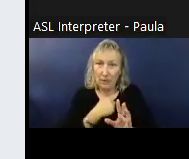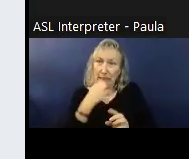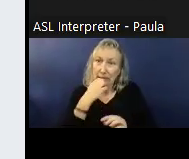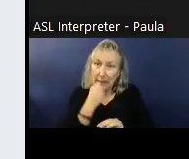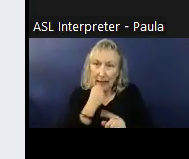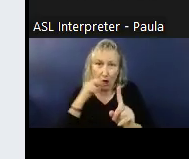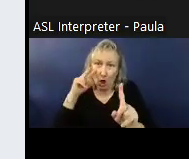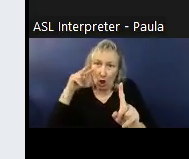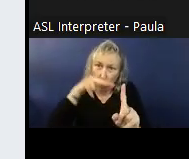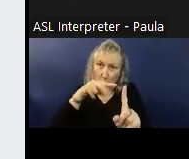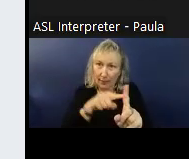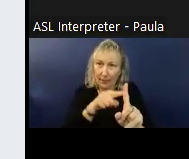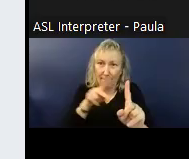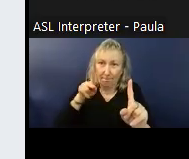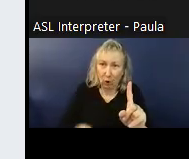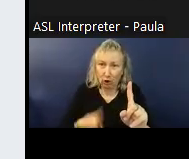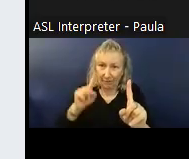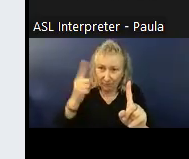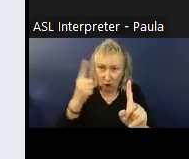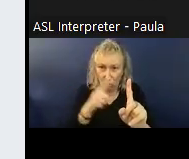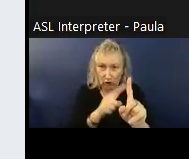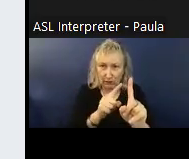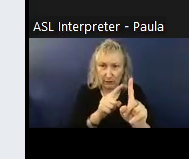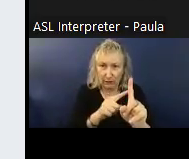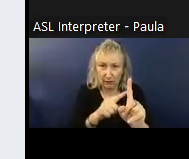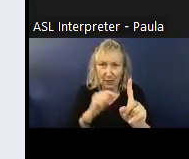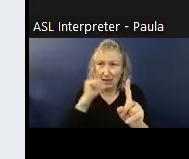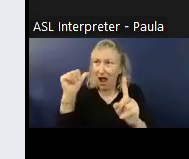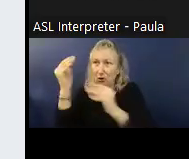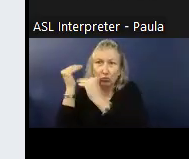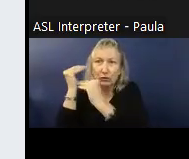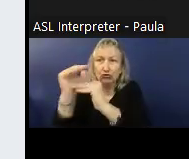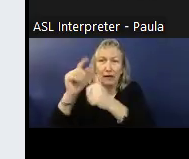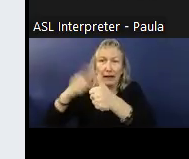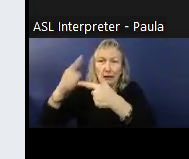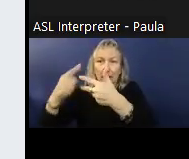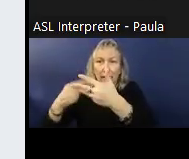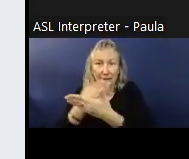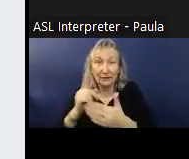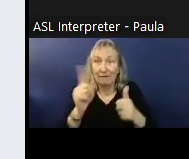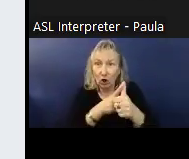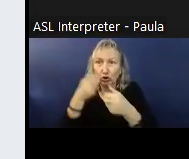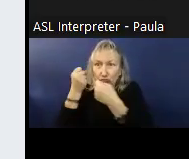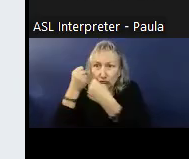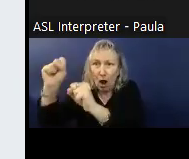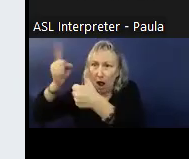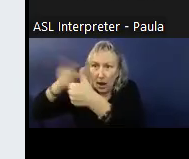restrictiveness, we should be trying any and all other interventions.